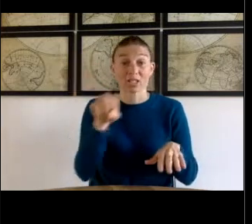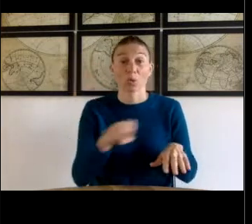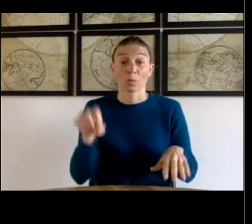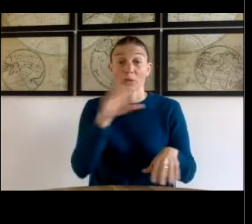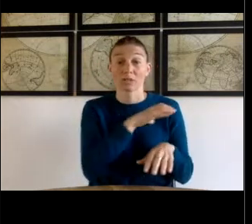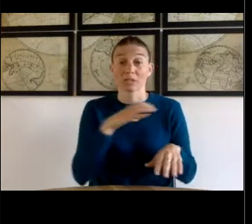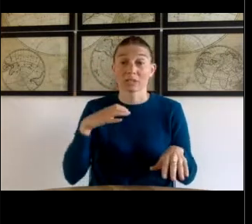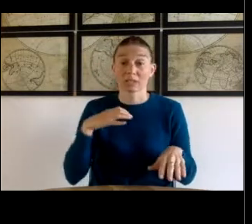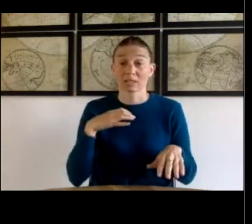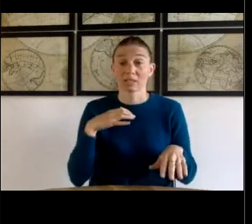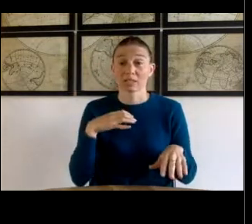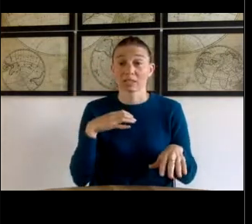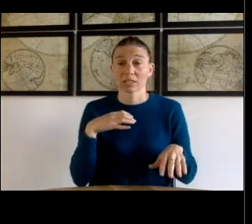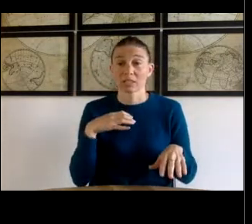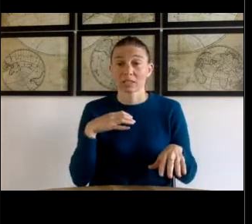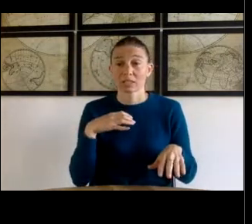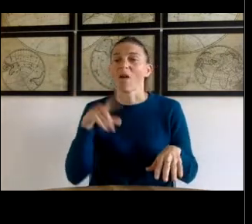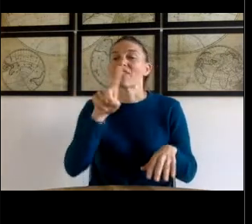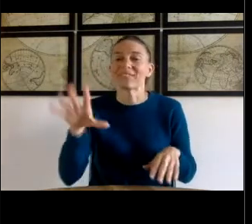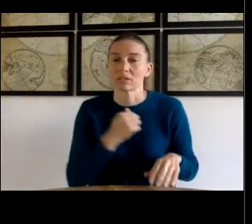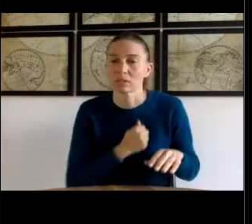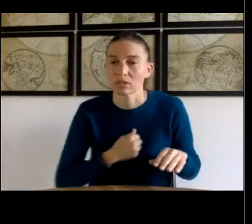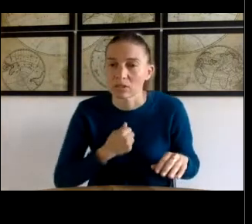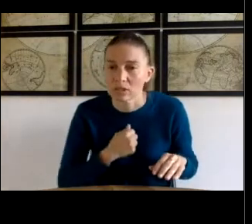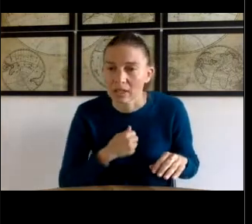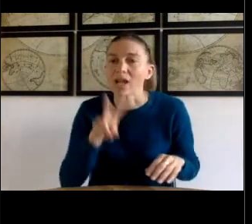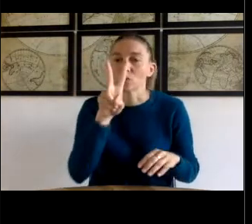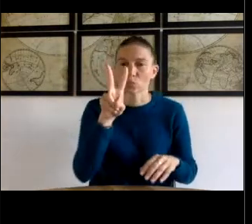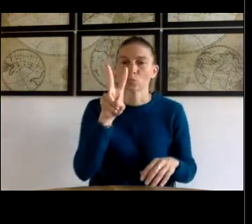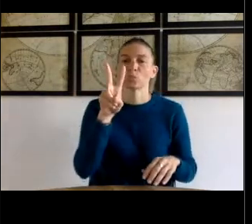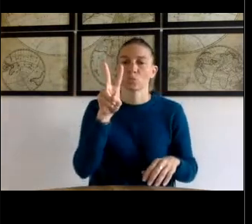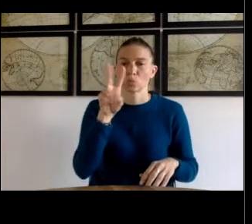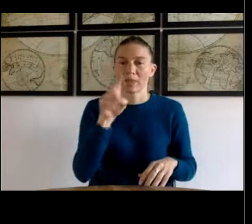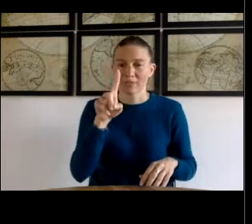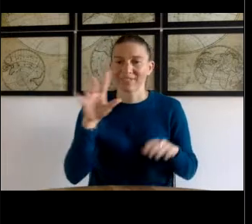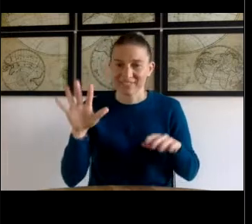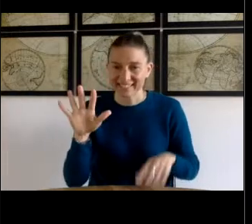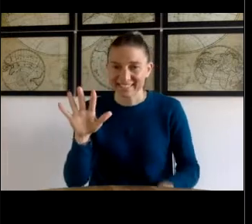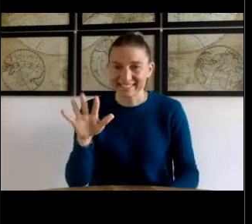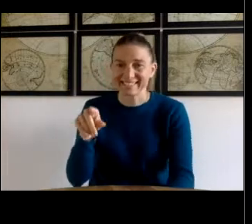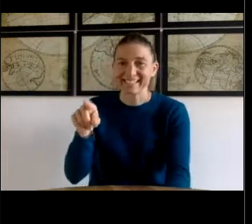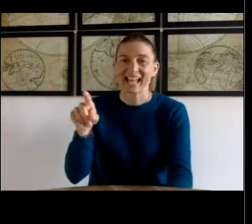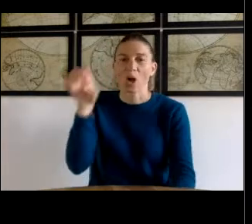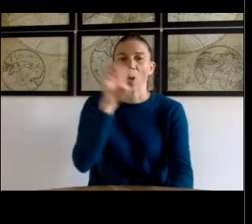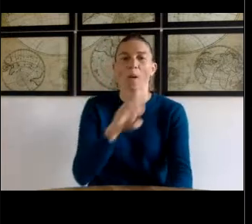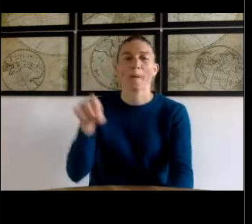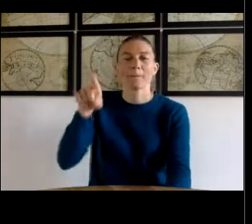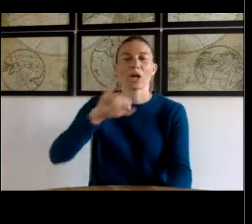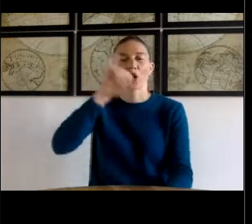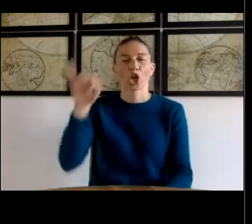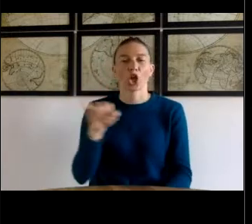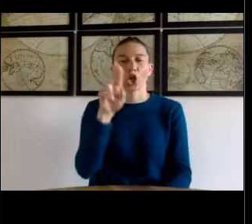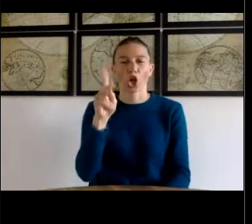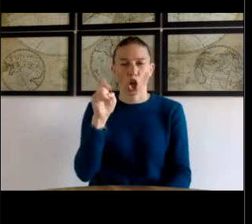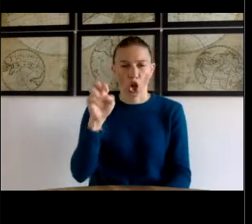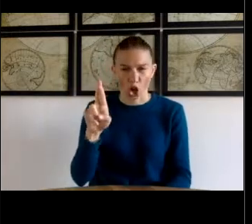president Yunker who saw a need in Europe to get more active